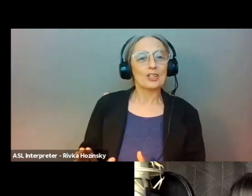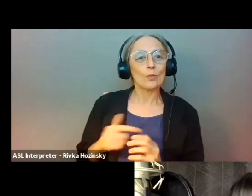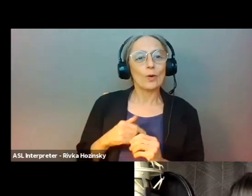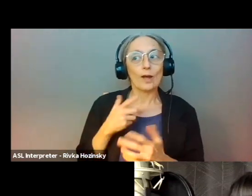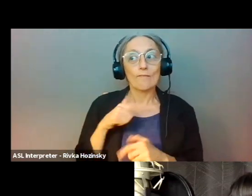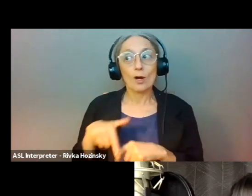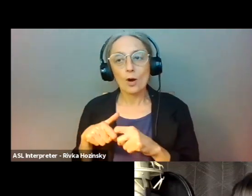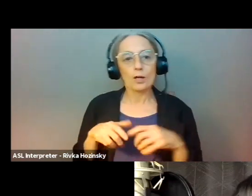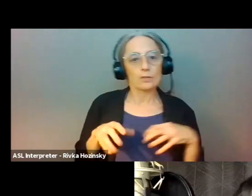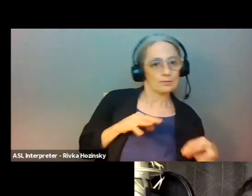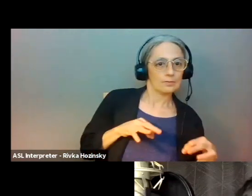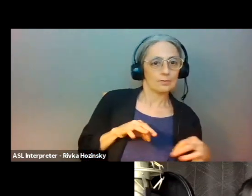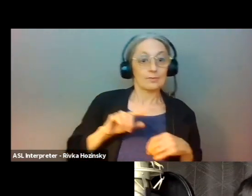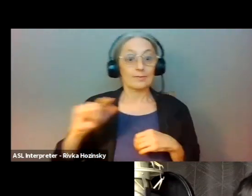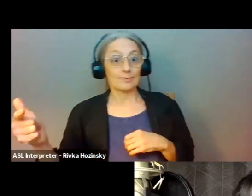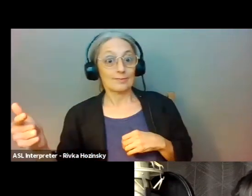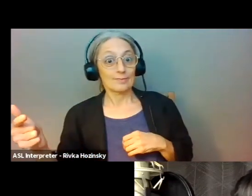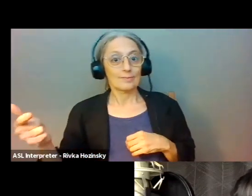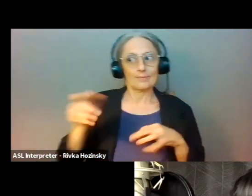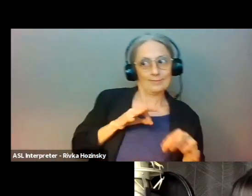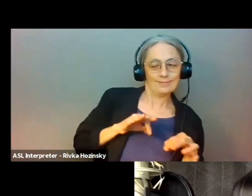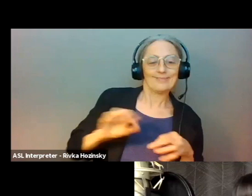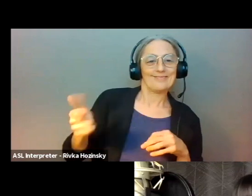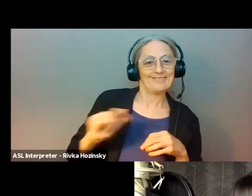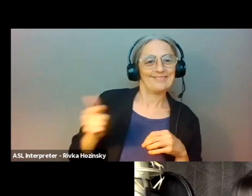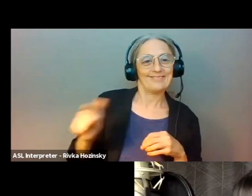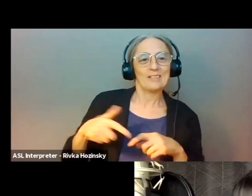So as much materials in advance is just always wonderful.